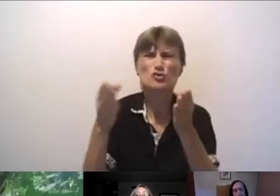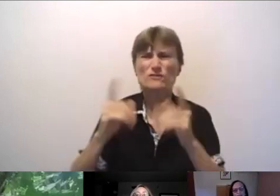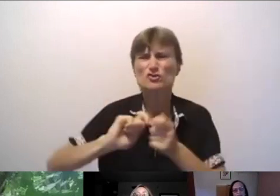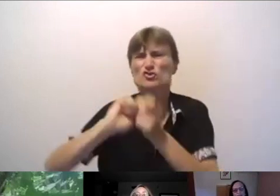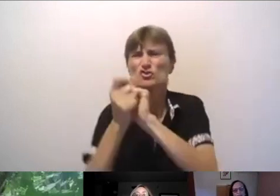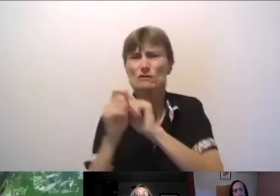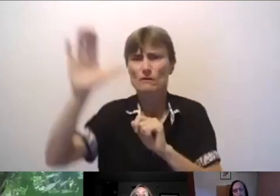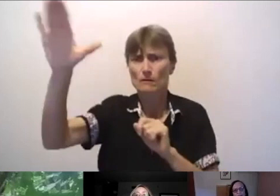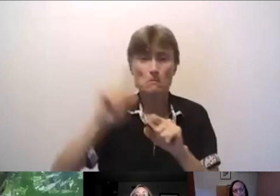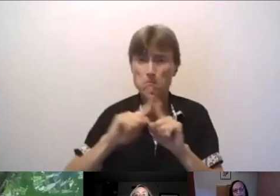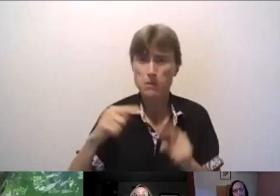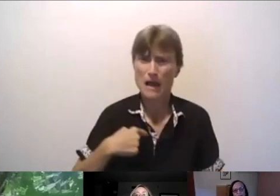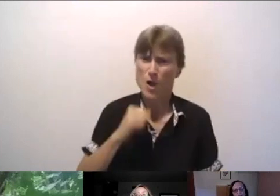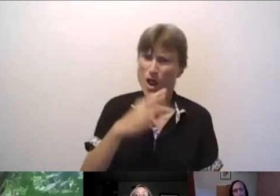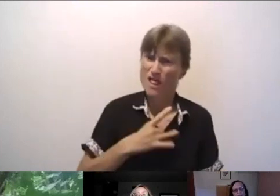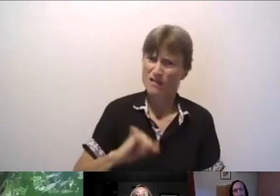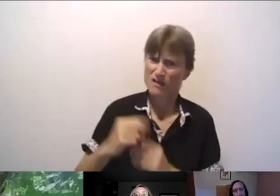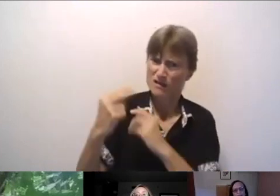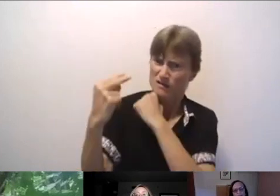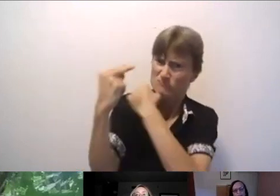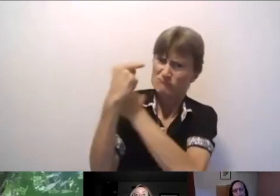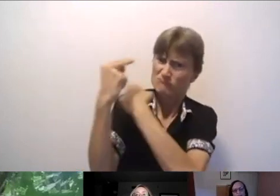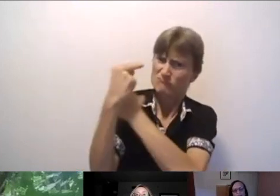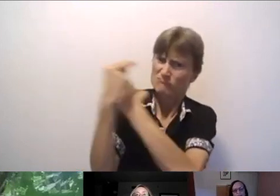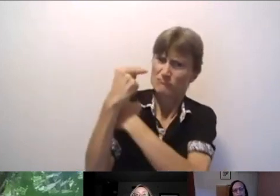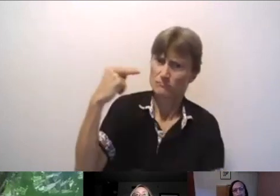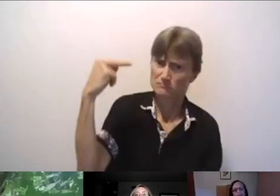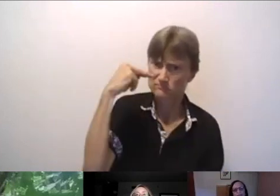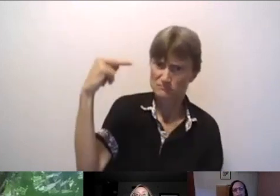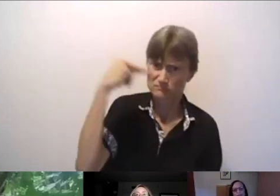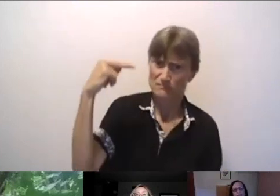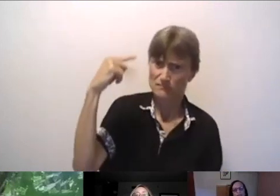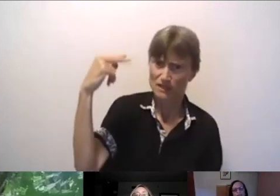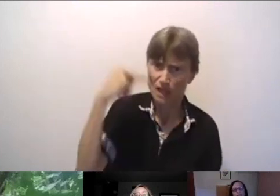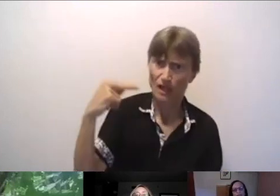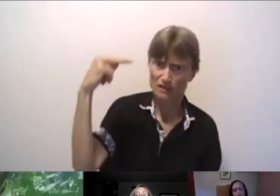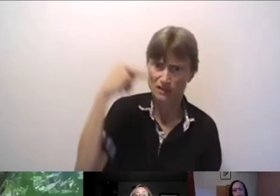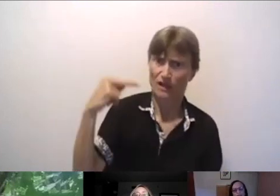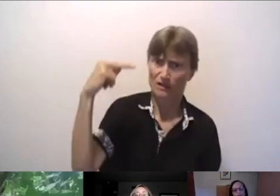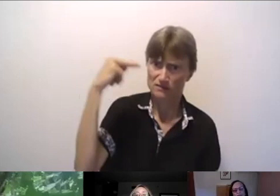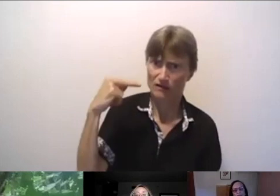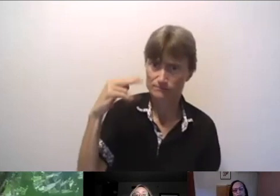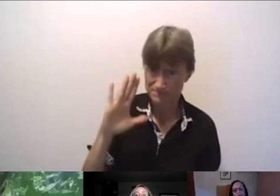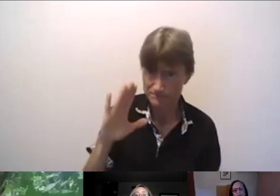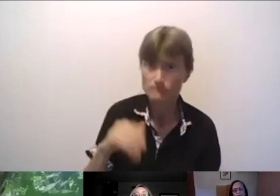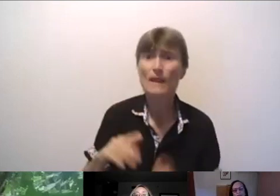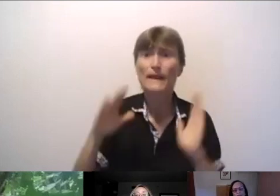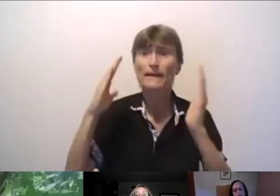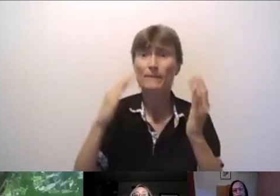bothered bothered me and serb has been such a hands-off process i really enjoy not only the financial